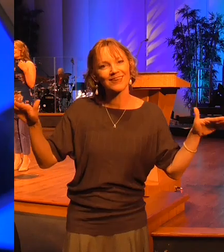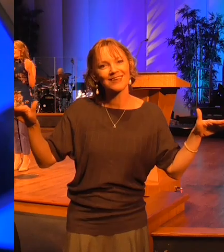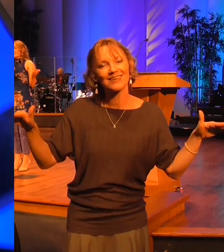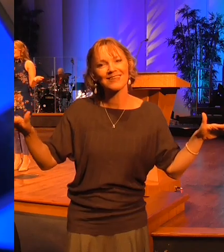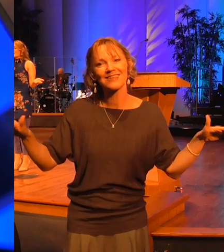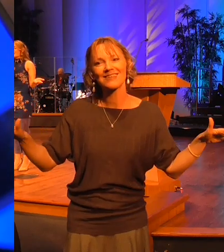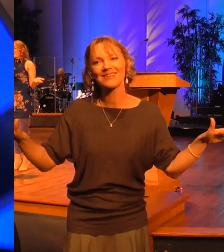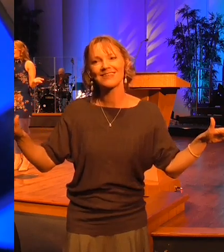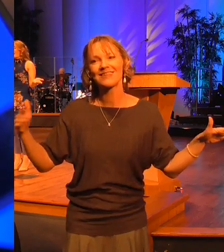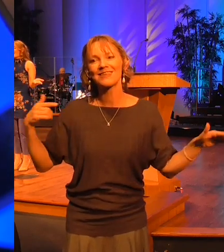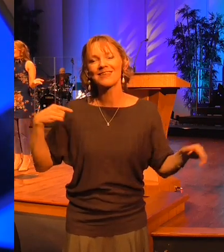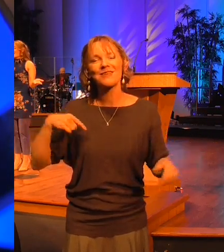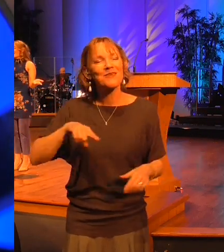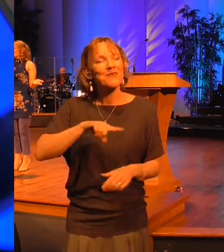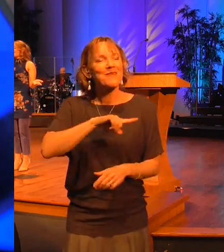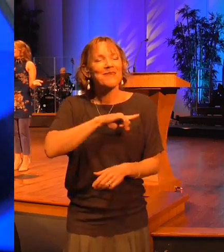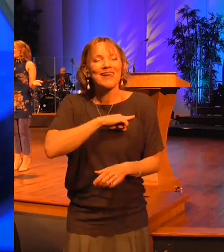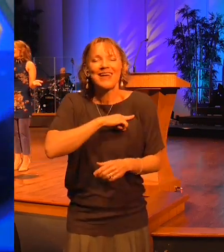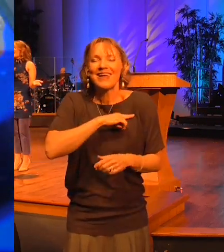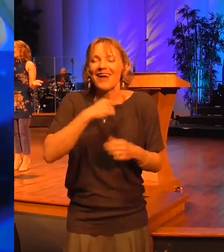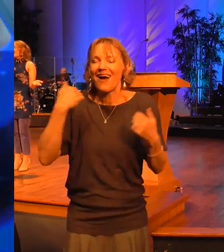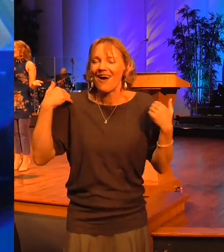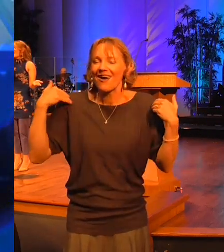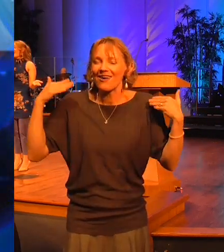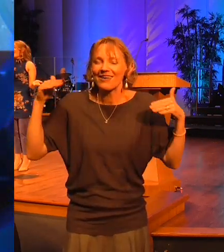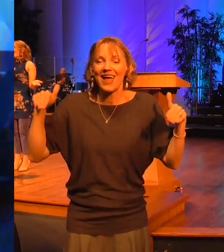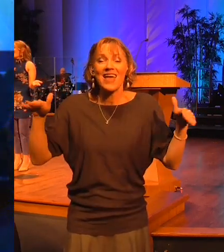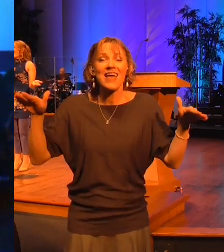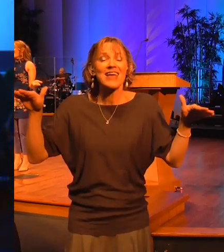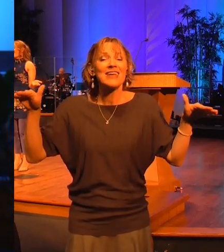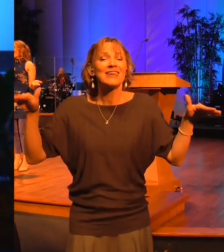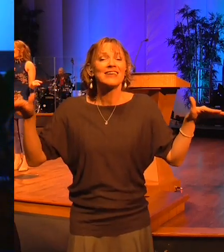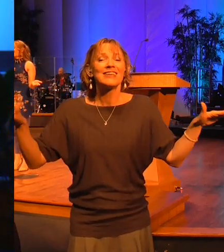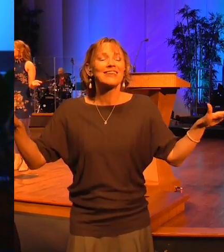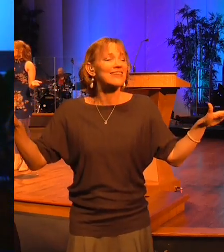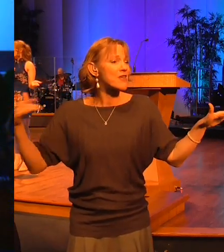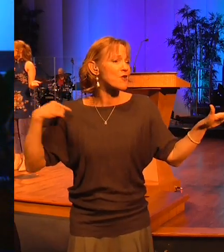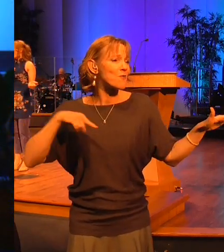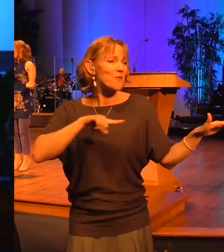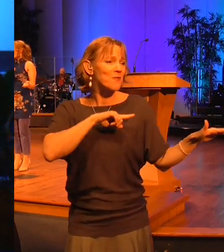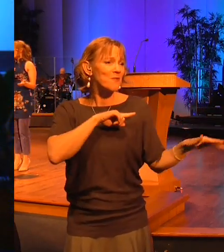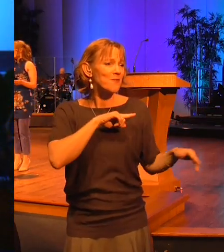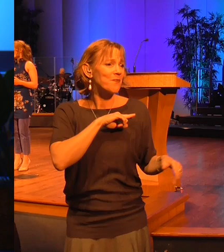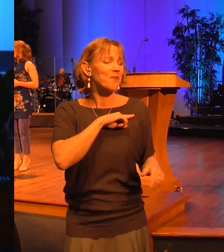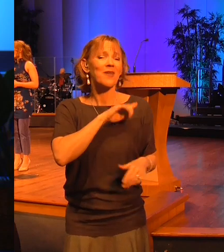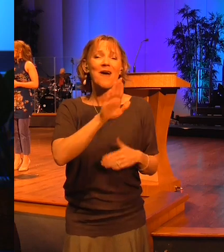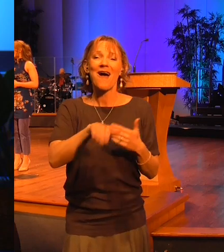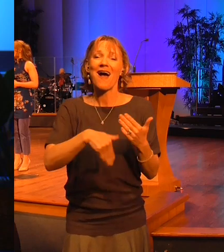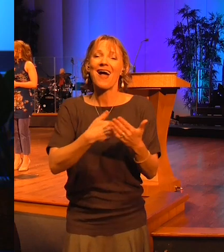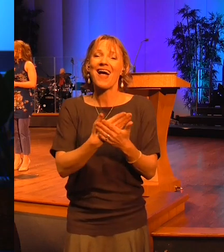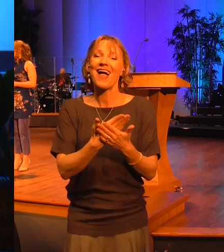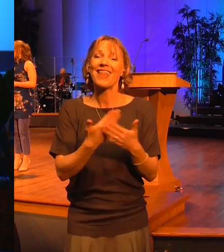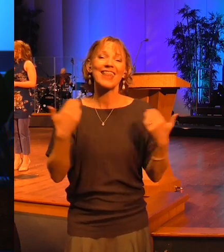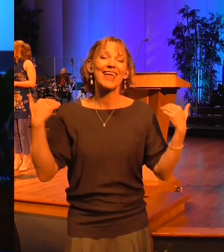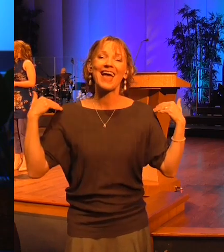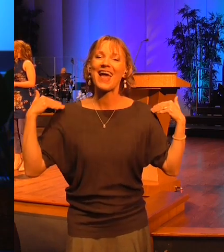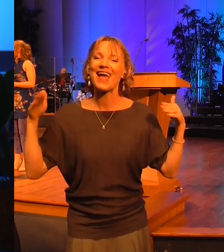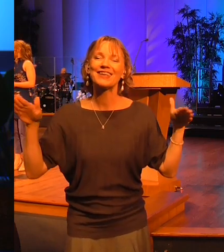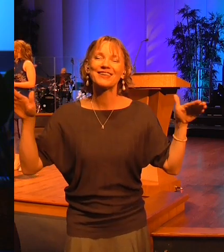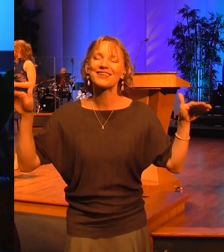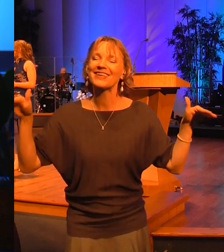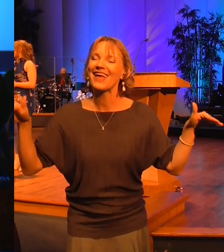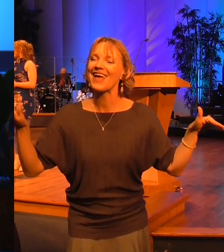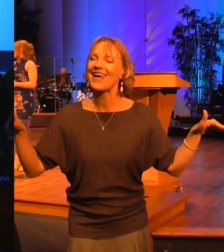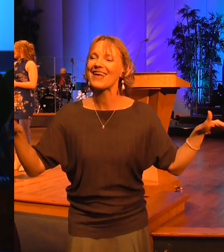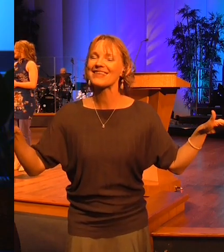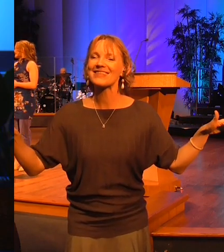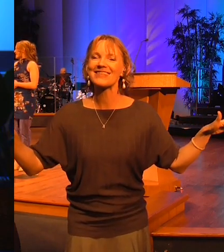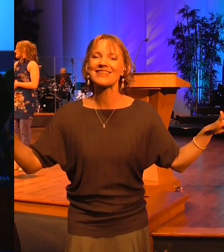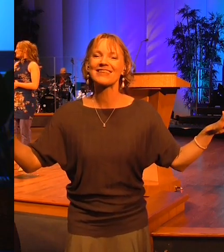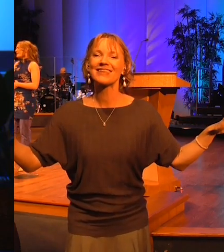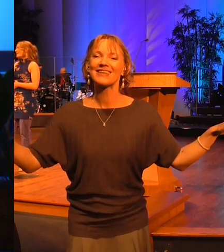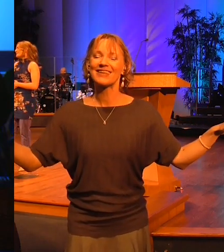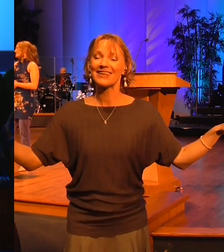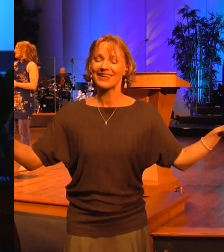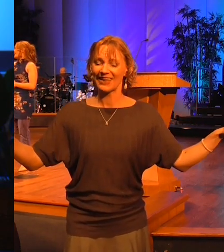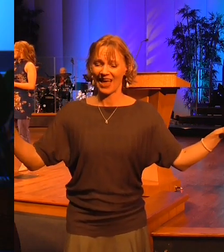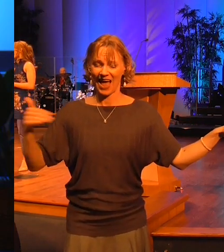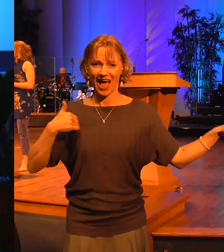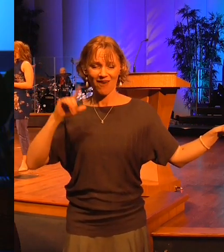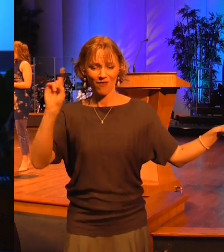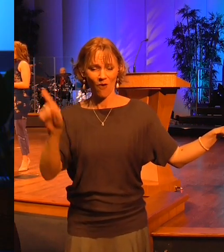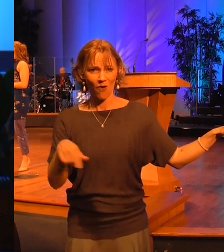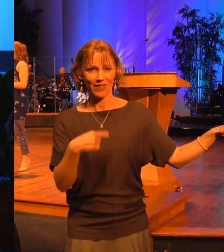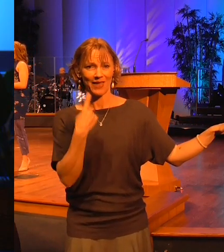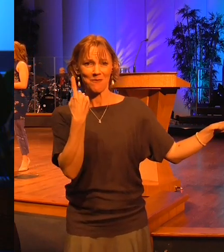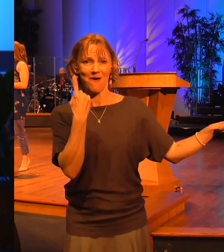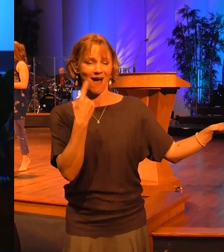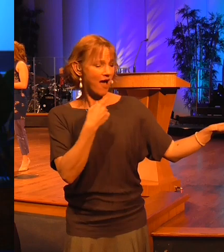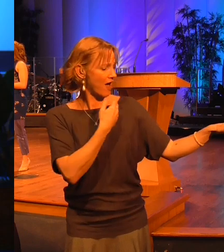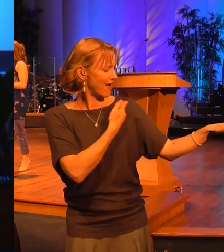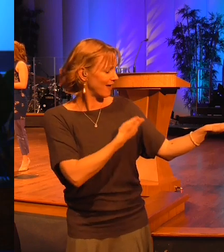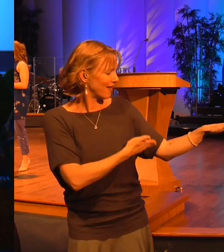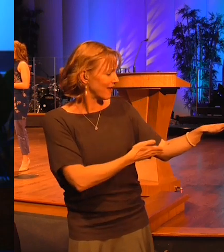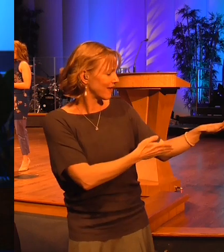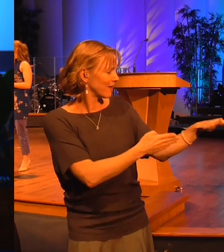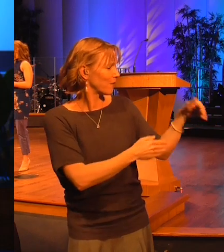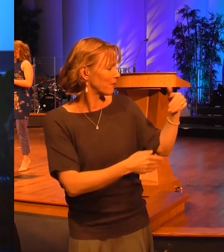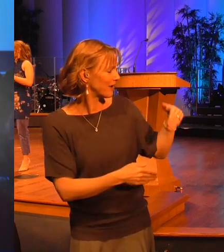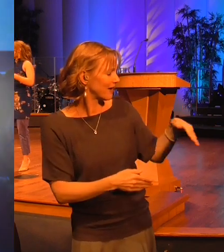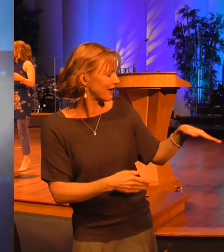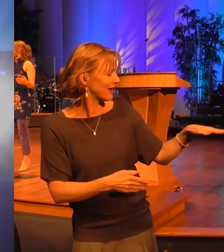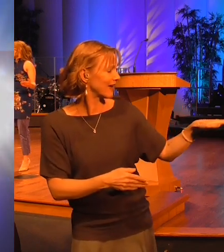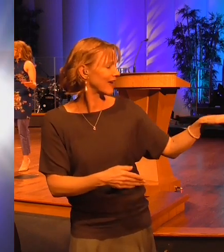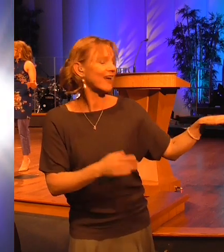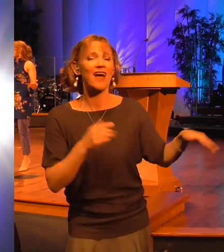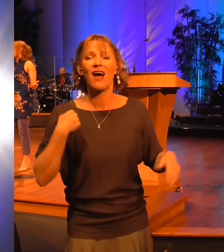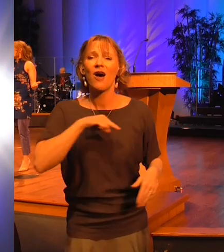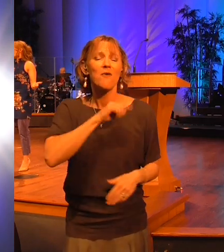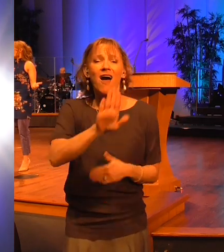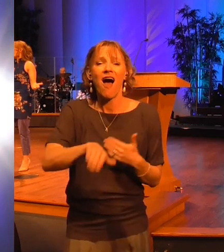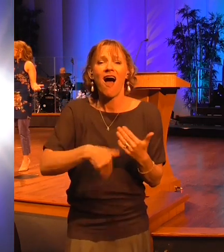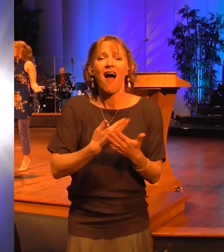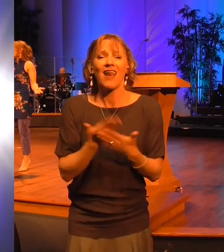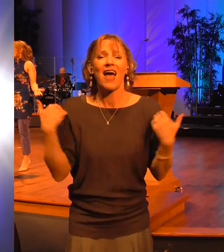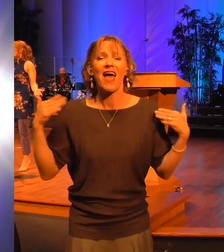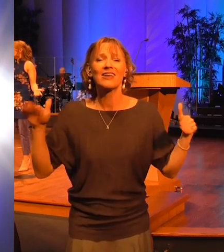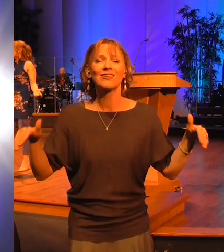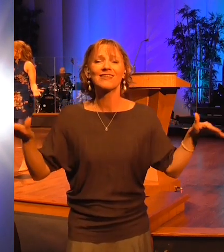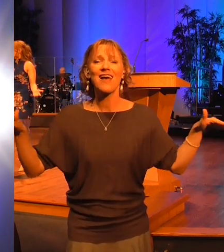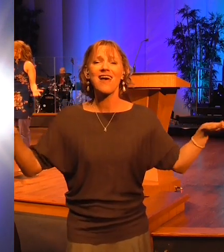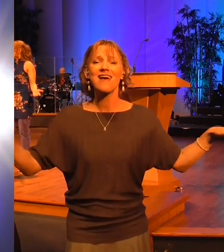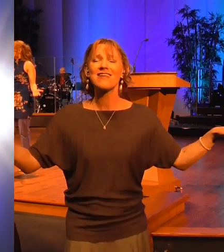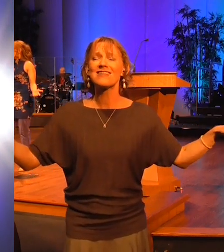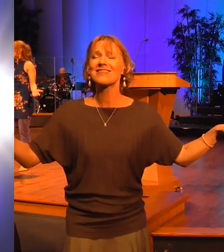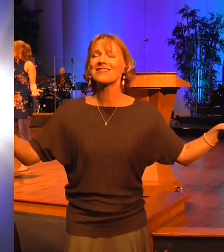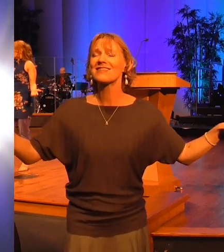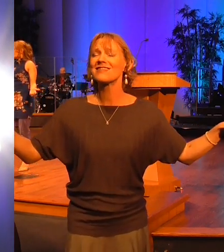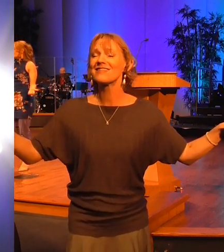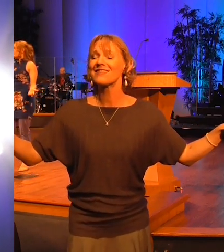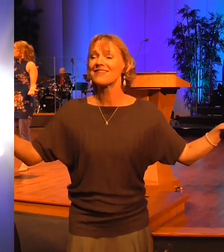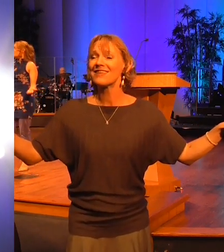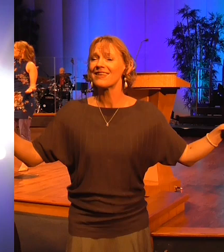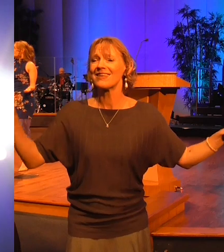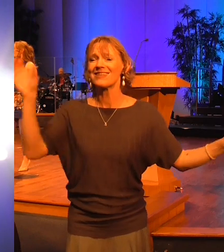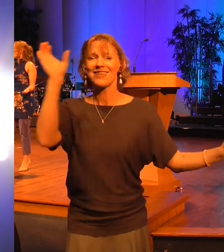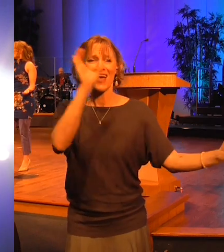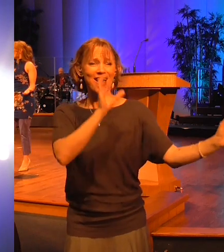we are angels we are all angels who only have one all angels searching for each